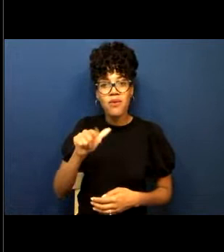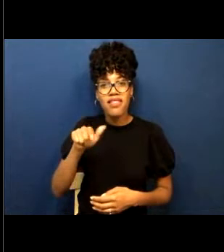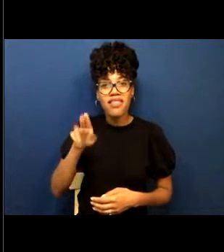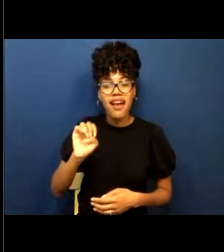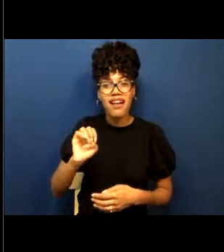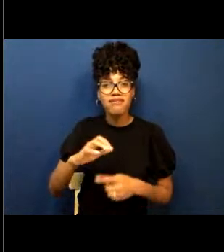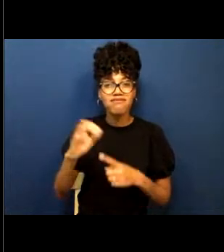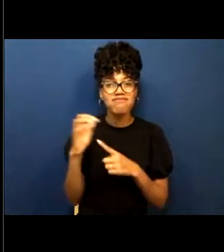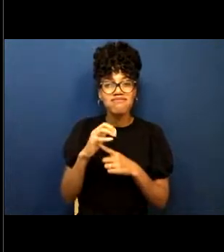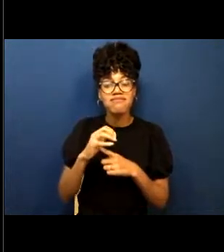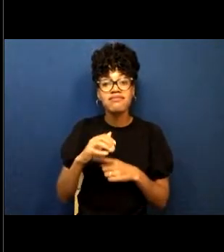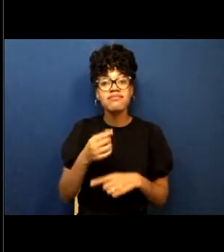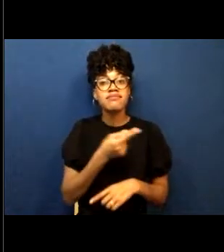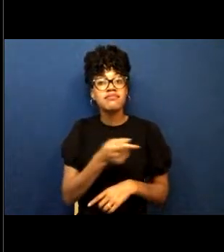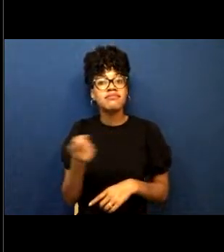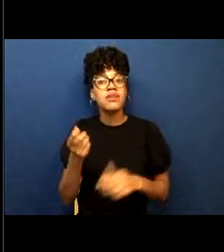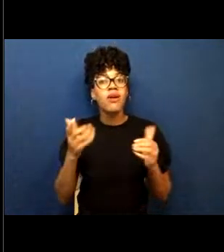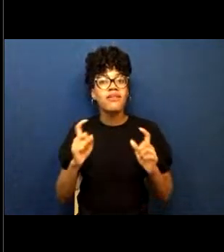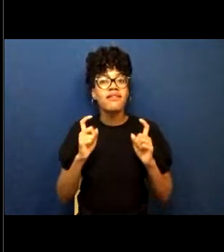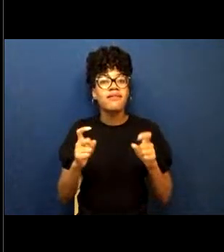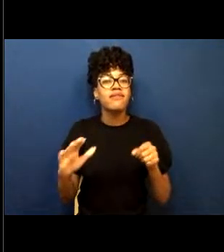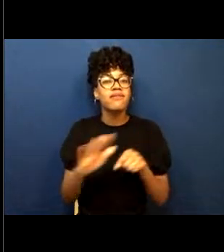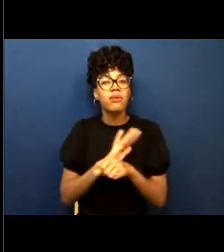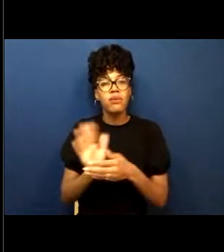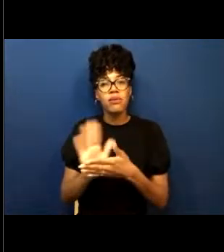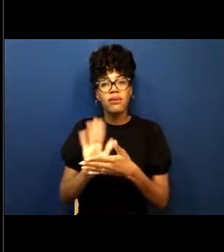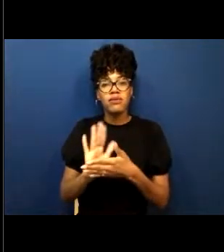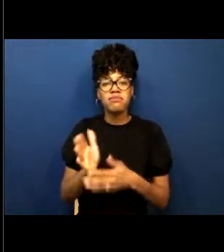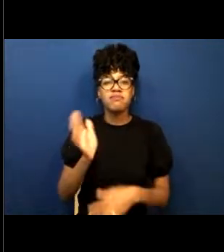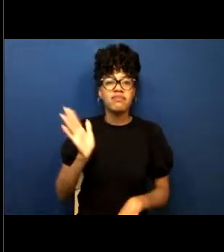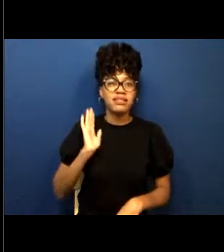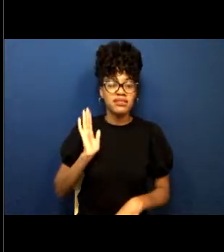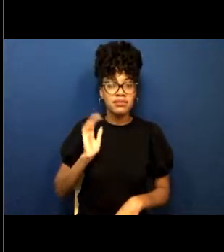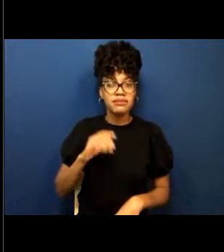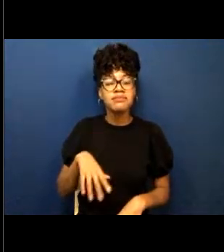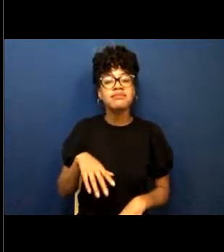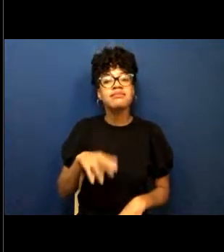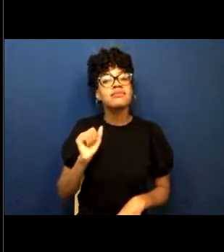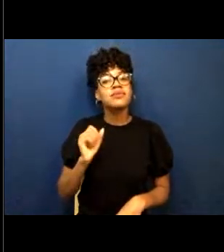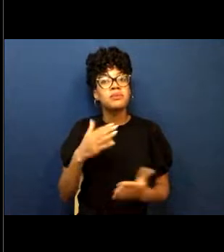Each of these speakers gave a full NOAA Live webinar in the past. So be sure to check out those past talks